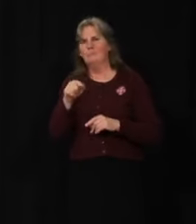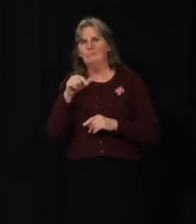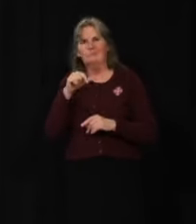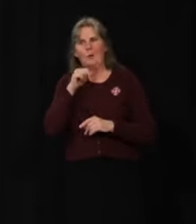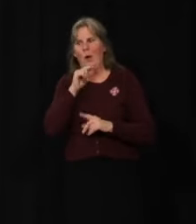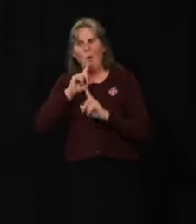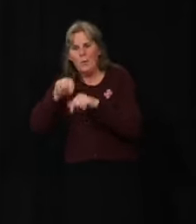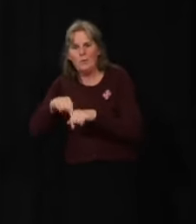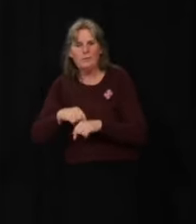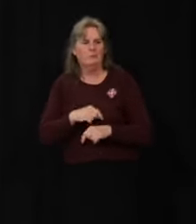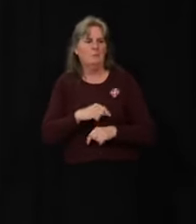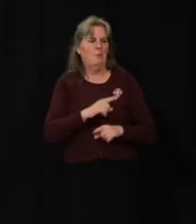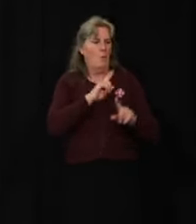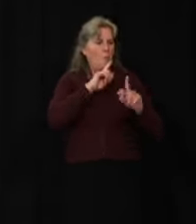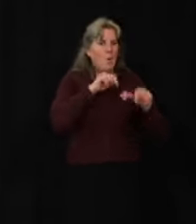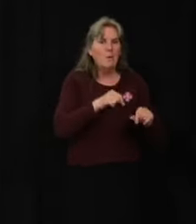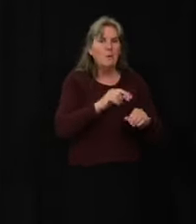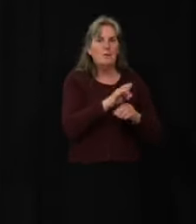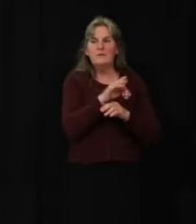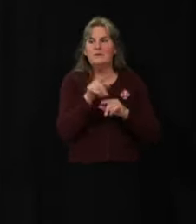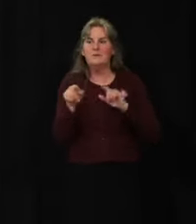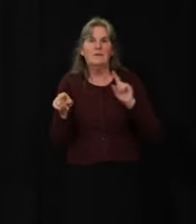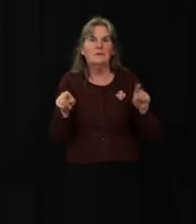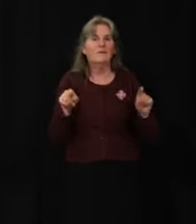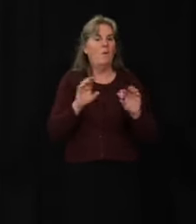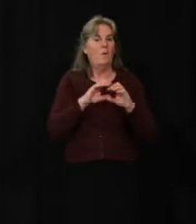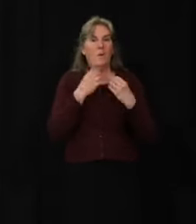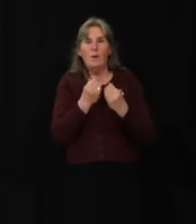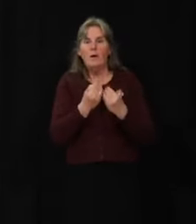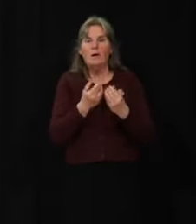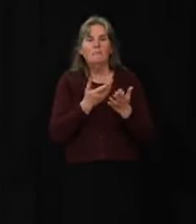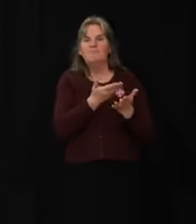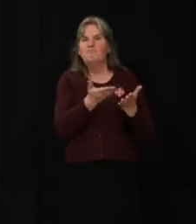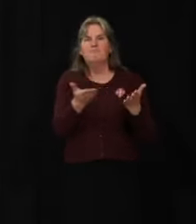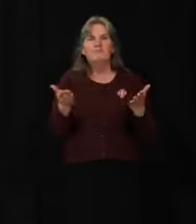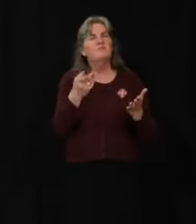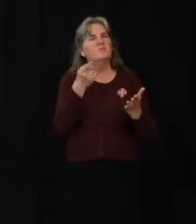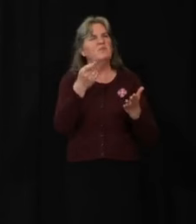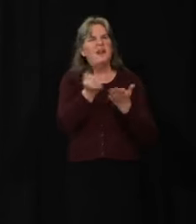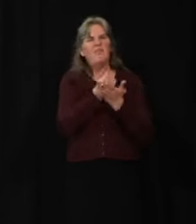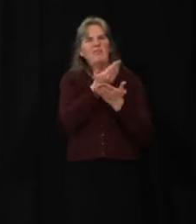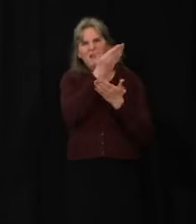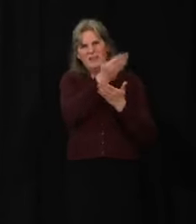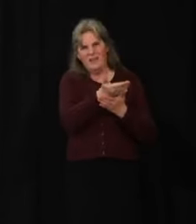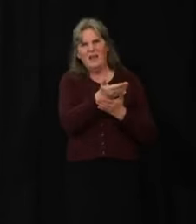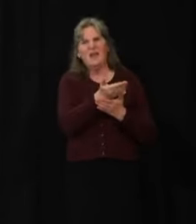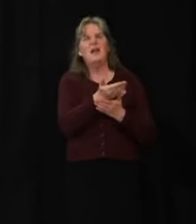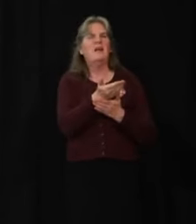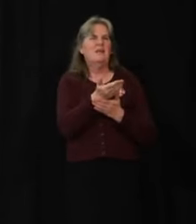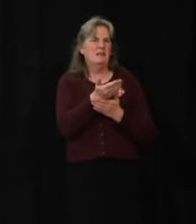Yes. So again, if we look at the Canada games centre for instance, that is something we